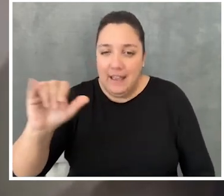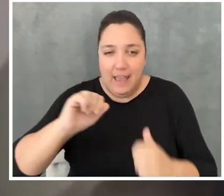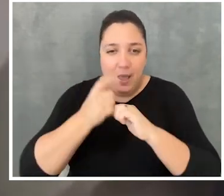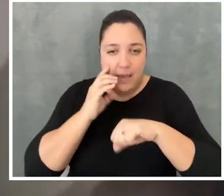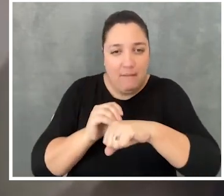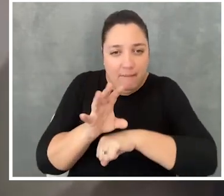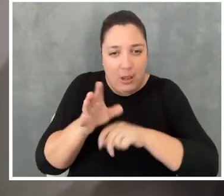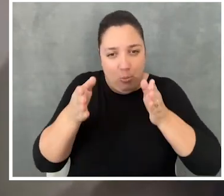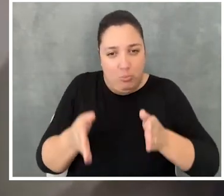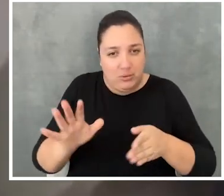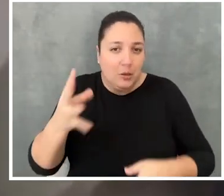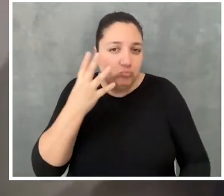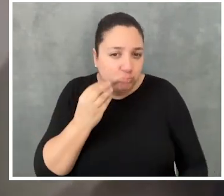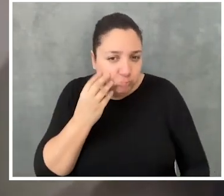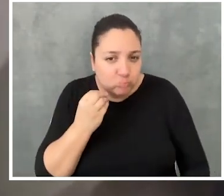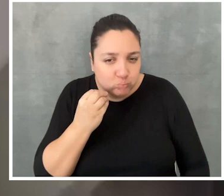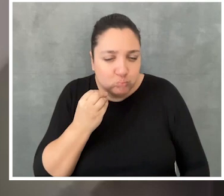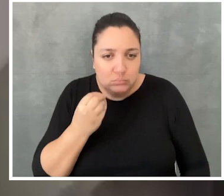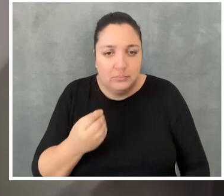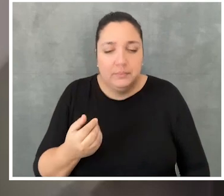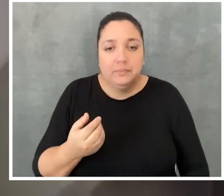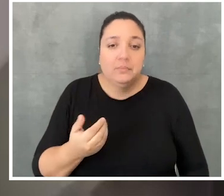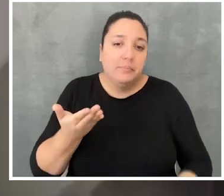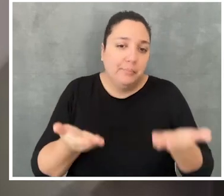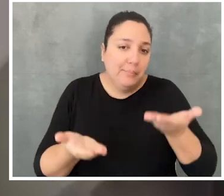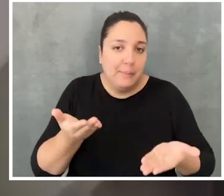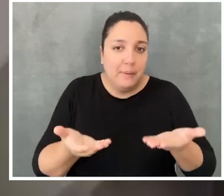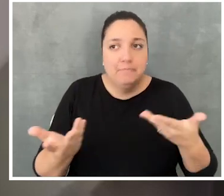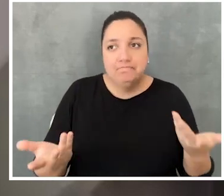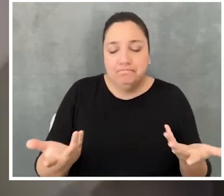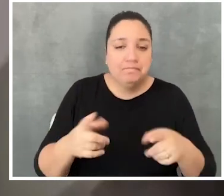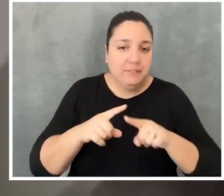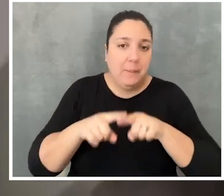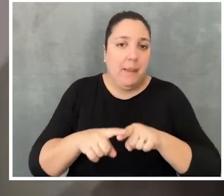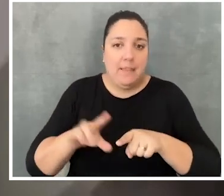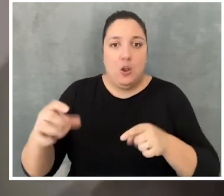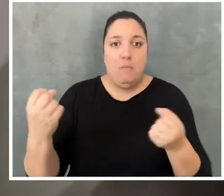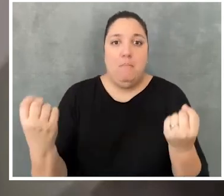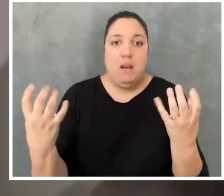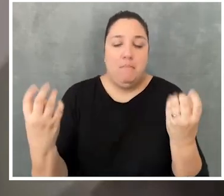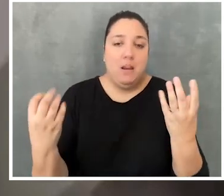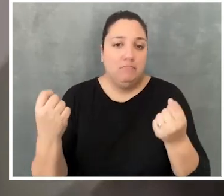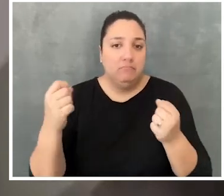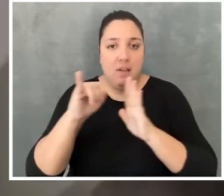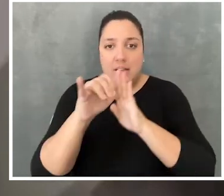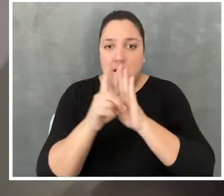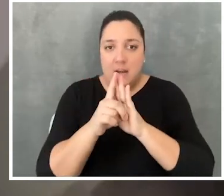a person's experience based on the multiple identities in which they hold.